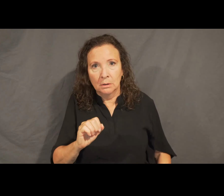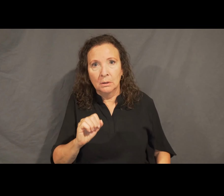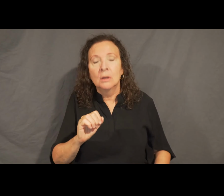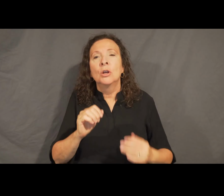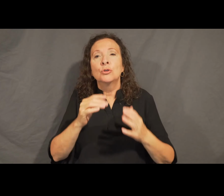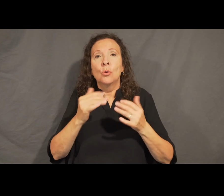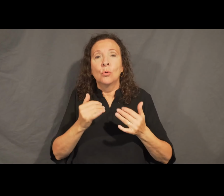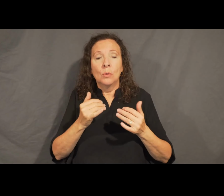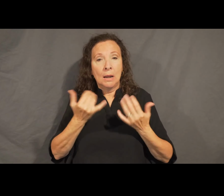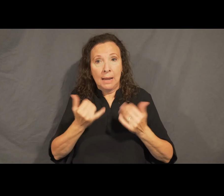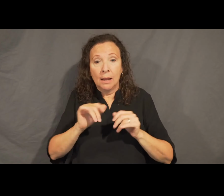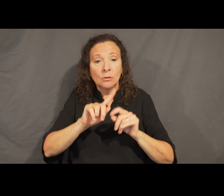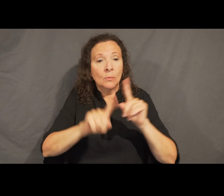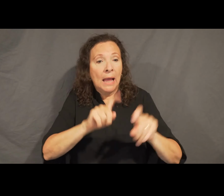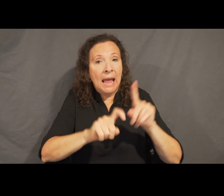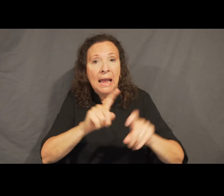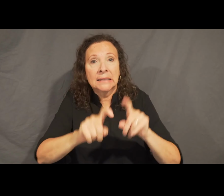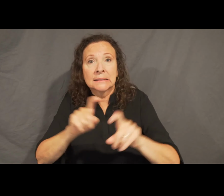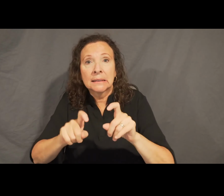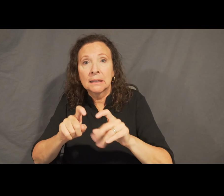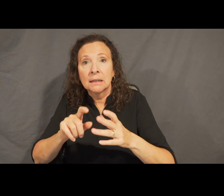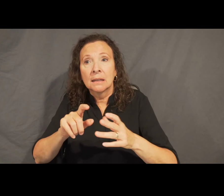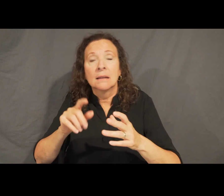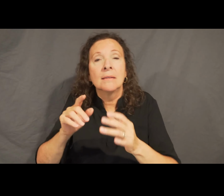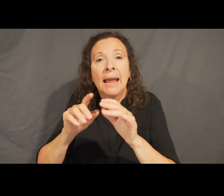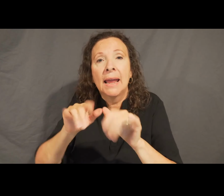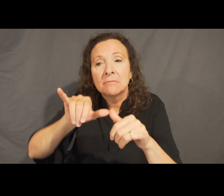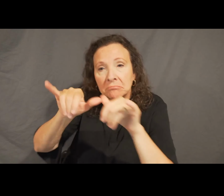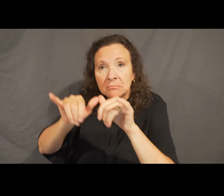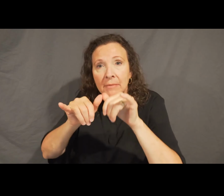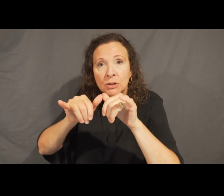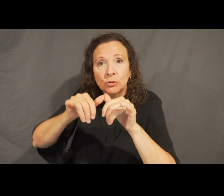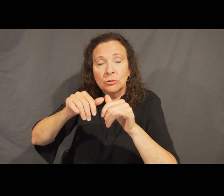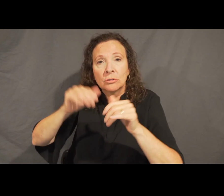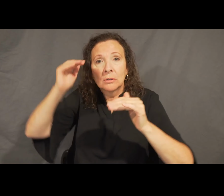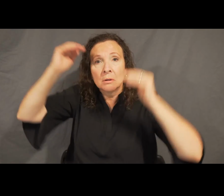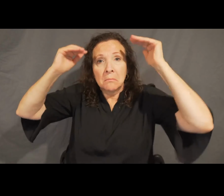of pilots, get the average measurements of everyone and we will design a new cockpit based on that. Sure enough, they did.